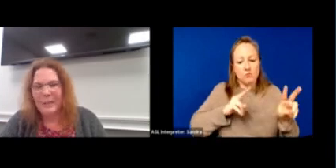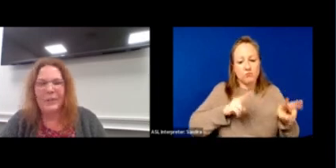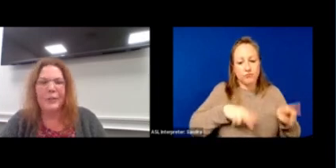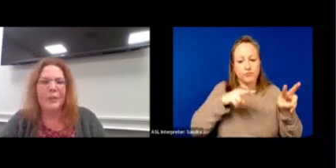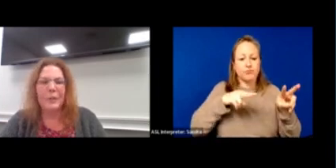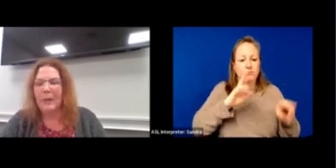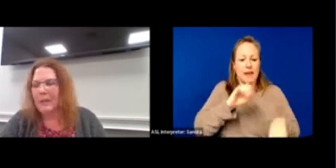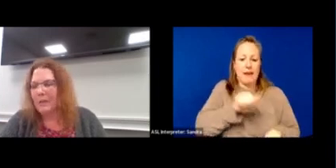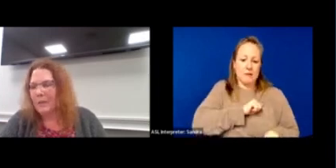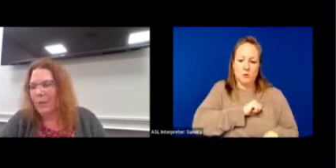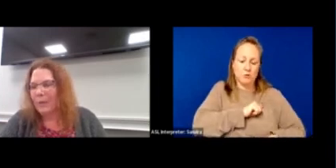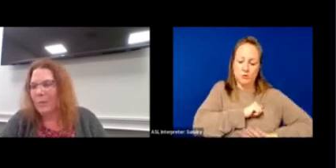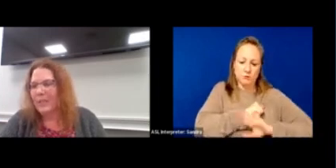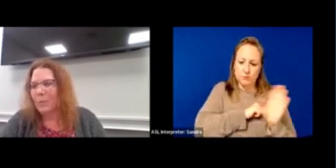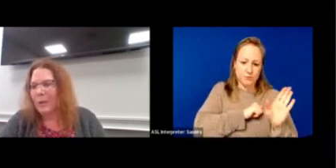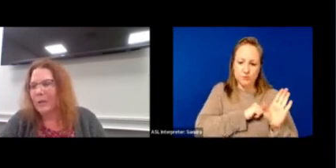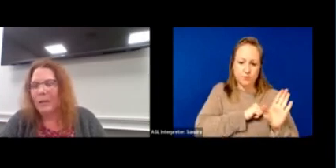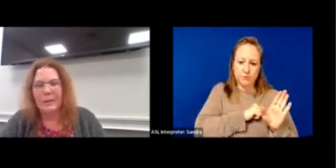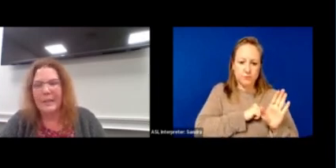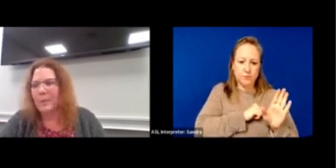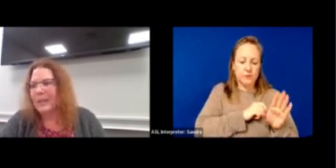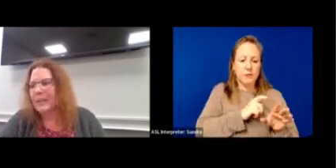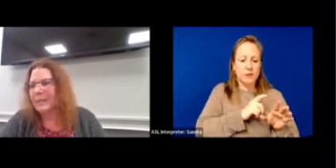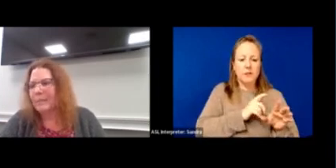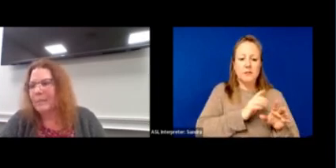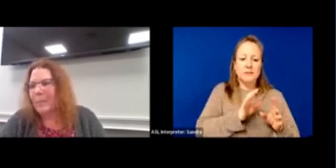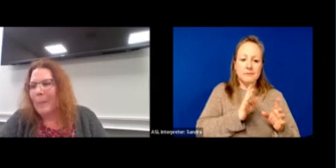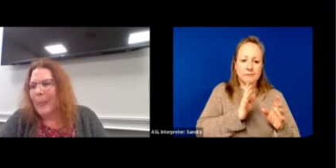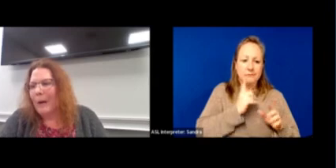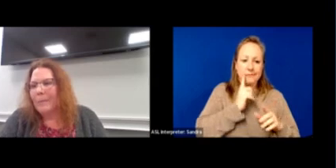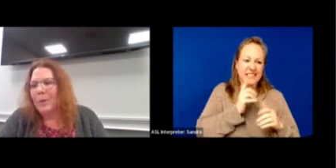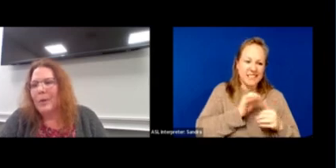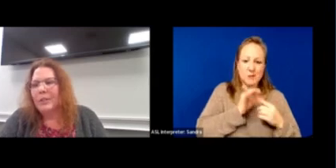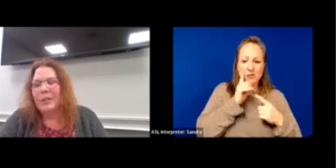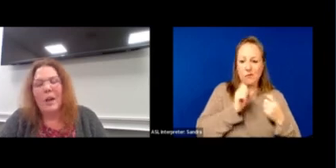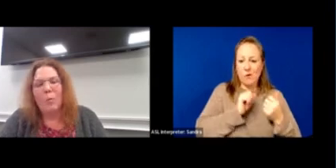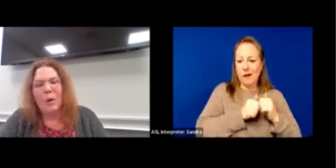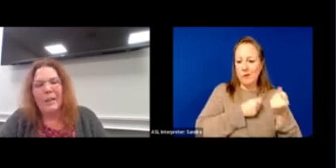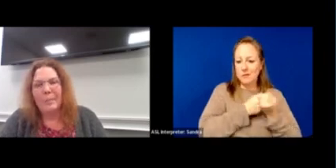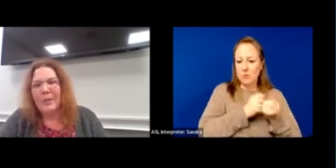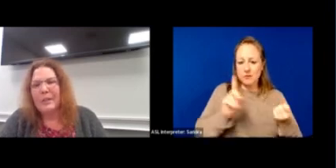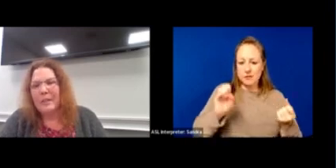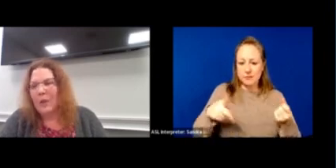attitudes in the way that we support our DSPs our employees should not work in a punitive